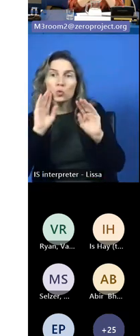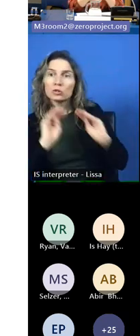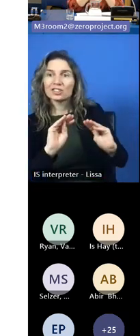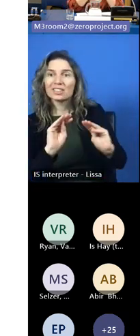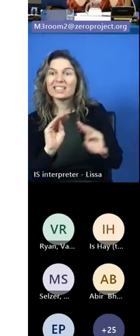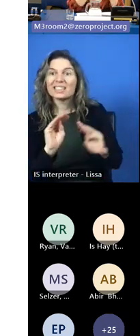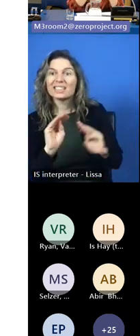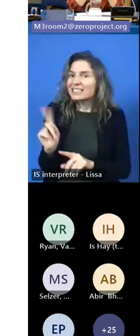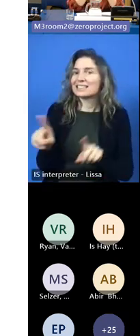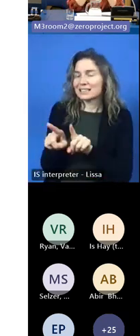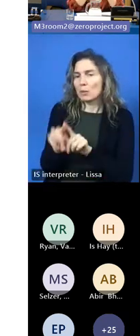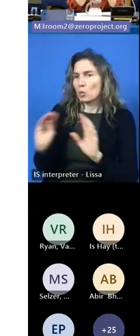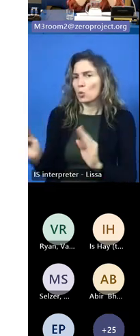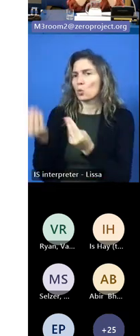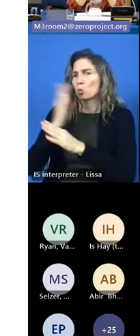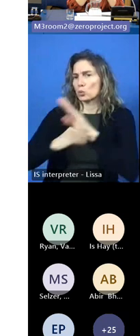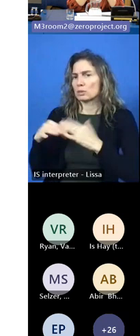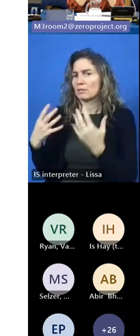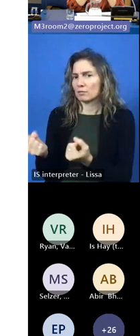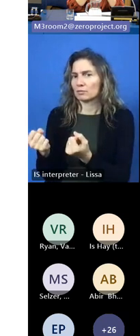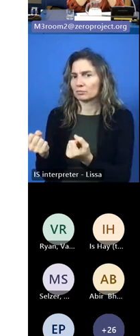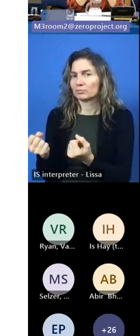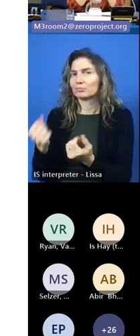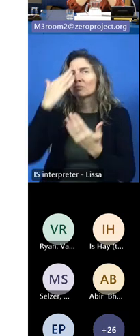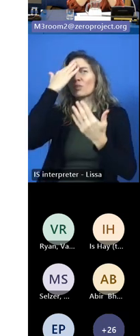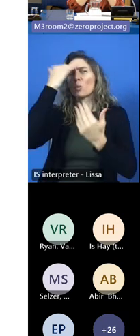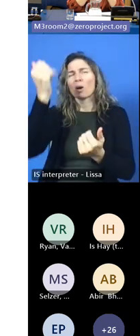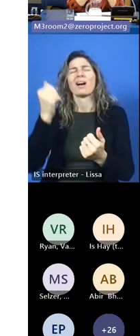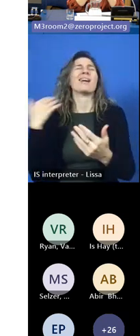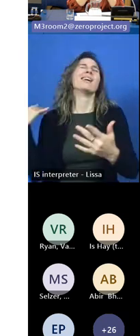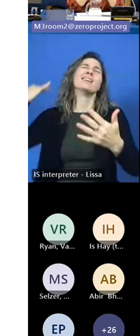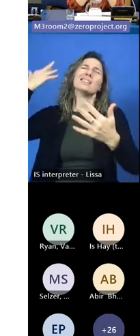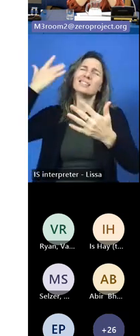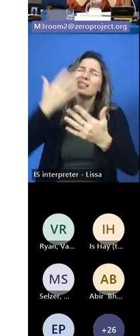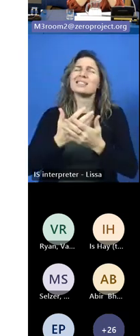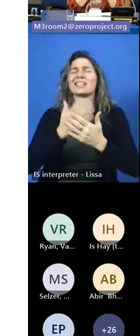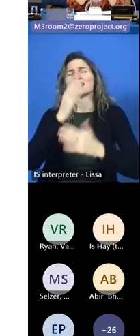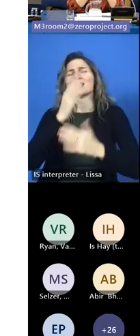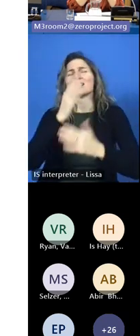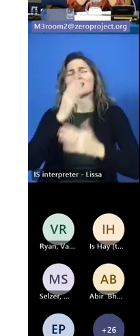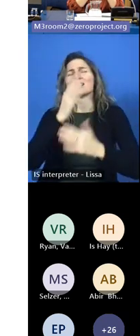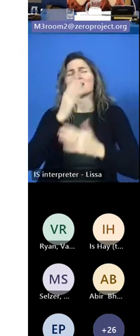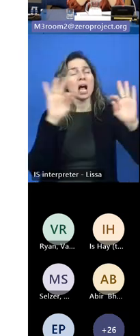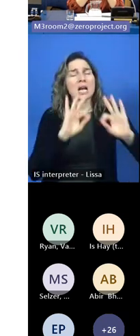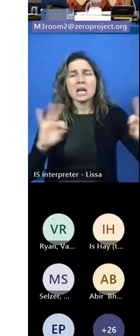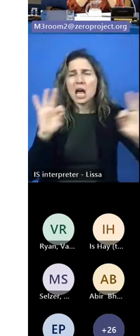the disability movement has been nothing about us without us which had then grown to nothing